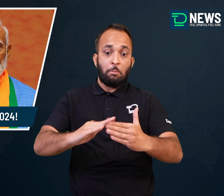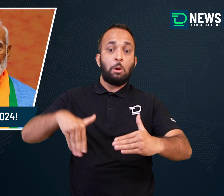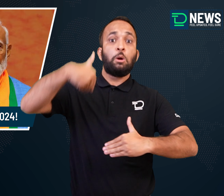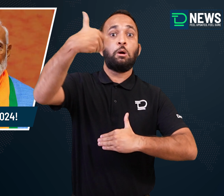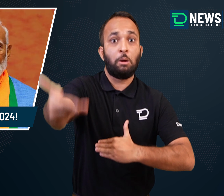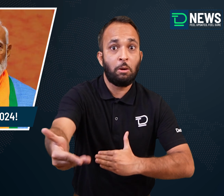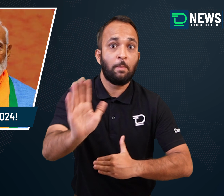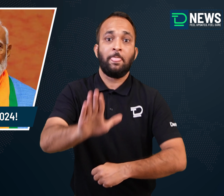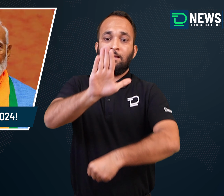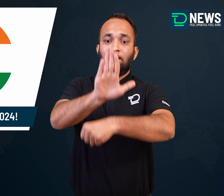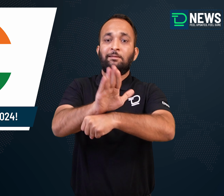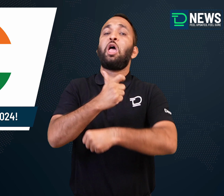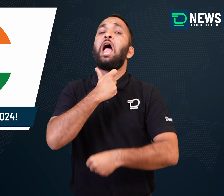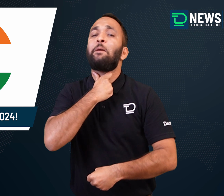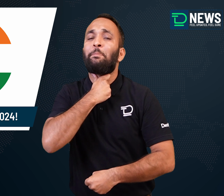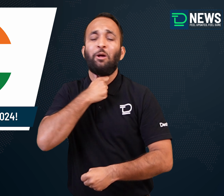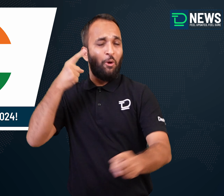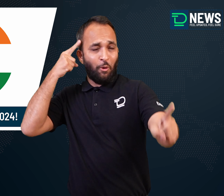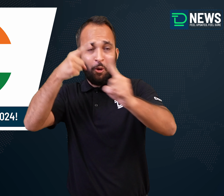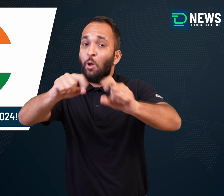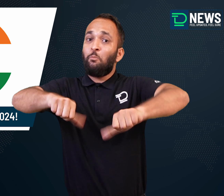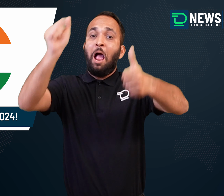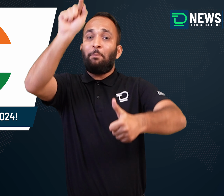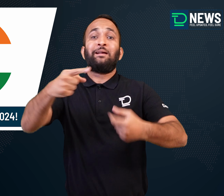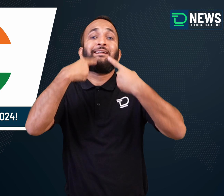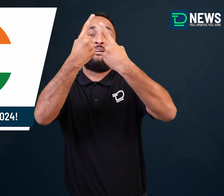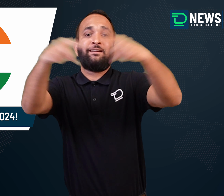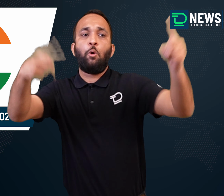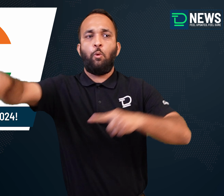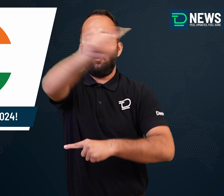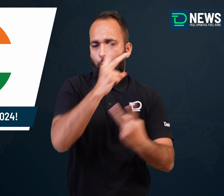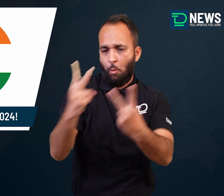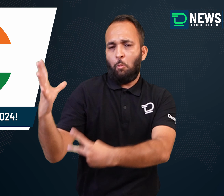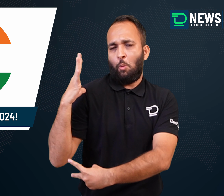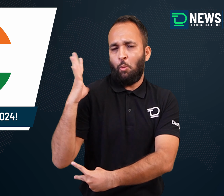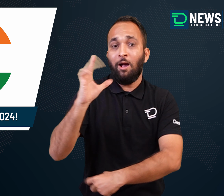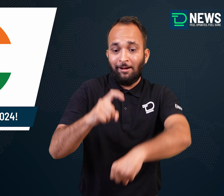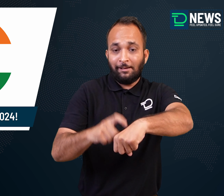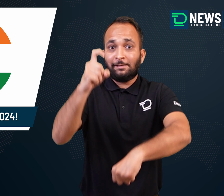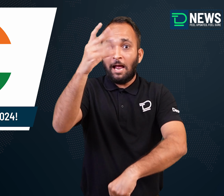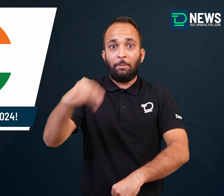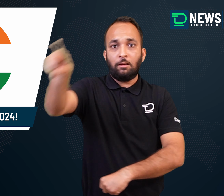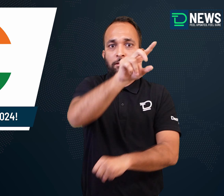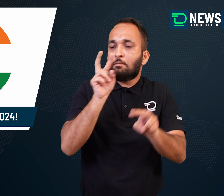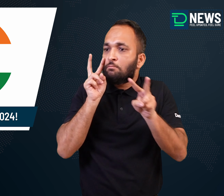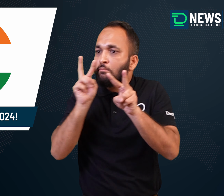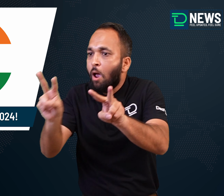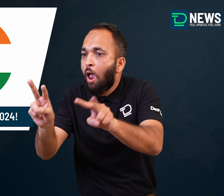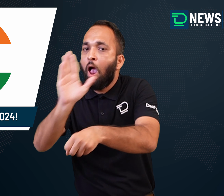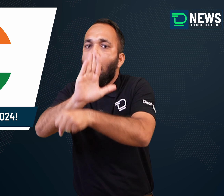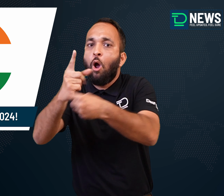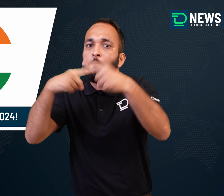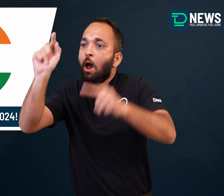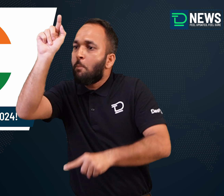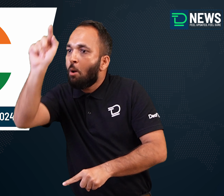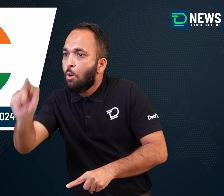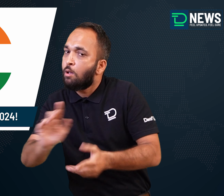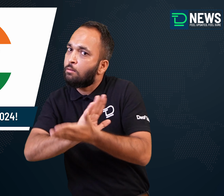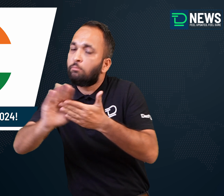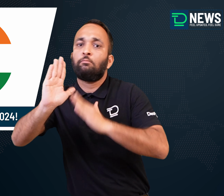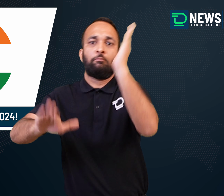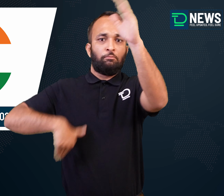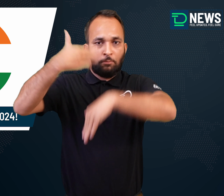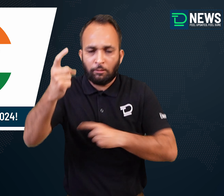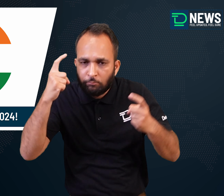The next video Congressional promises will be coming. Don't miss it.